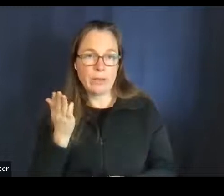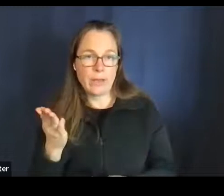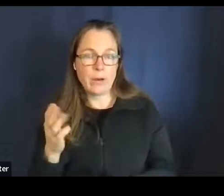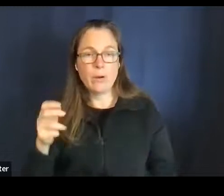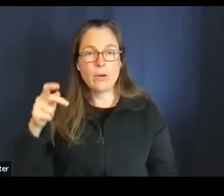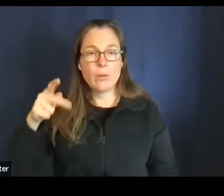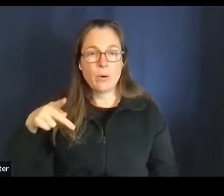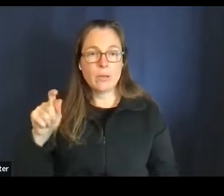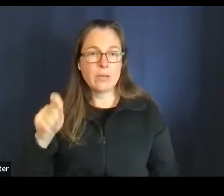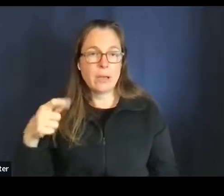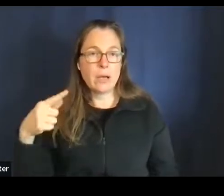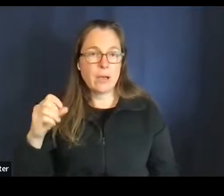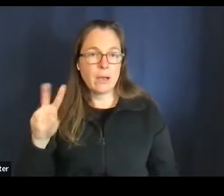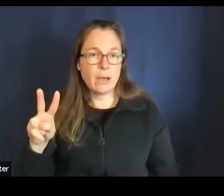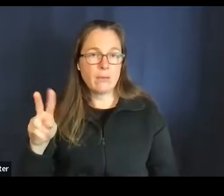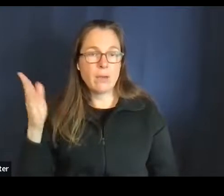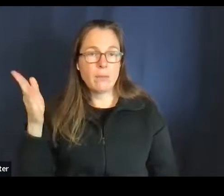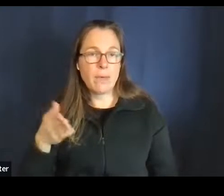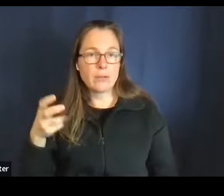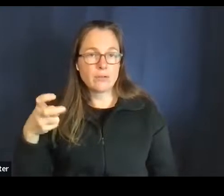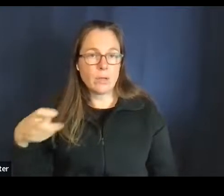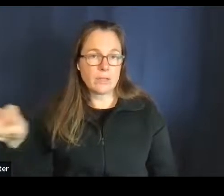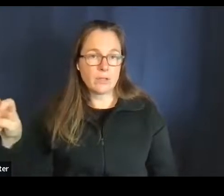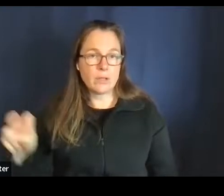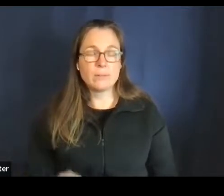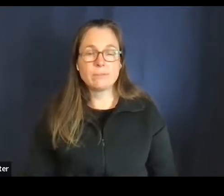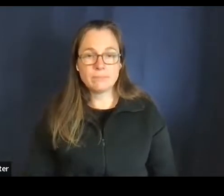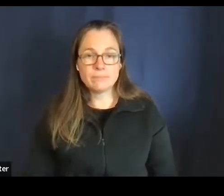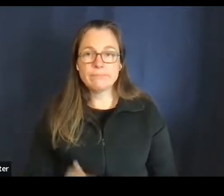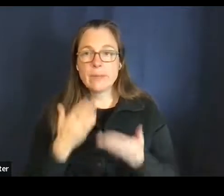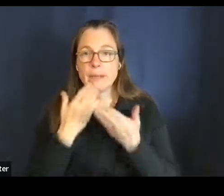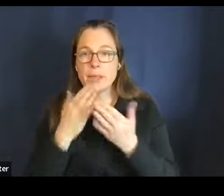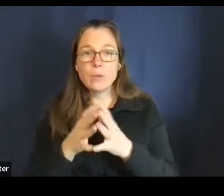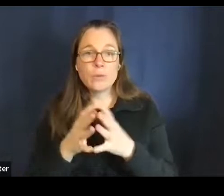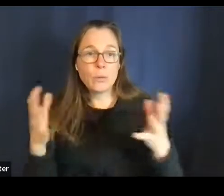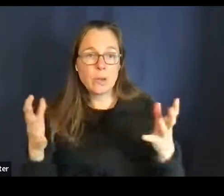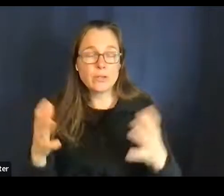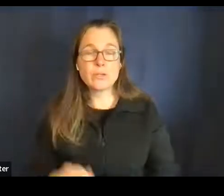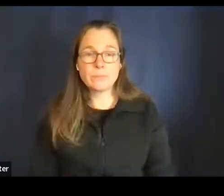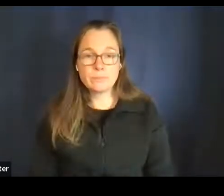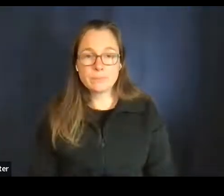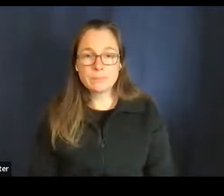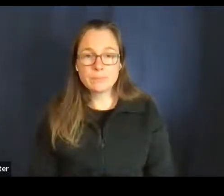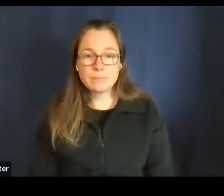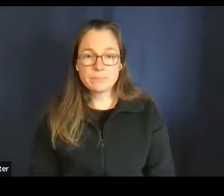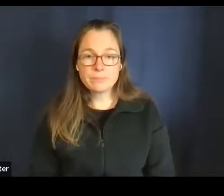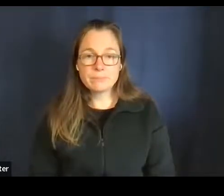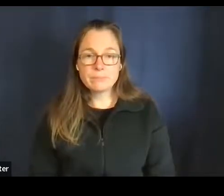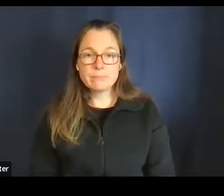Portland.gov/Transition and of course thank you so much for being here. We really appreciate you getting the story out to Portlanders.